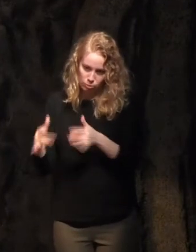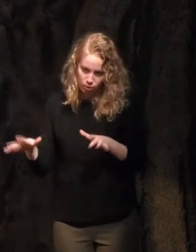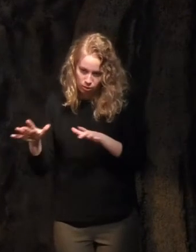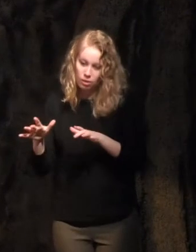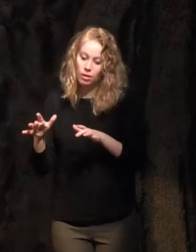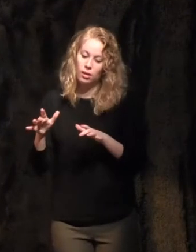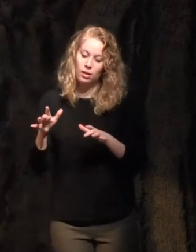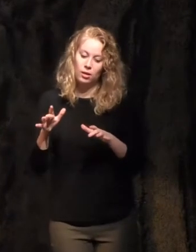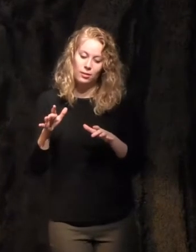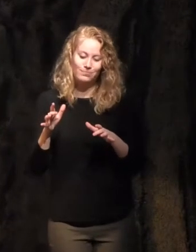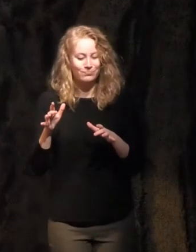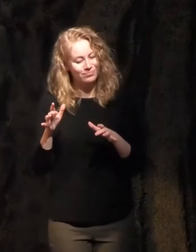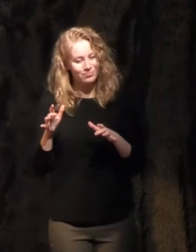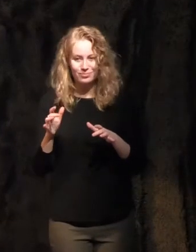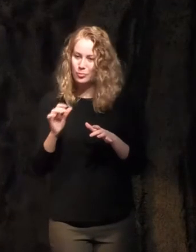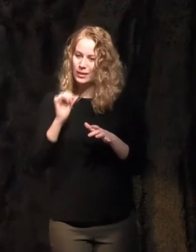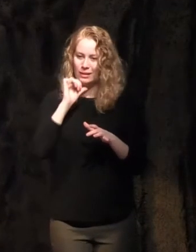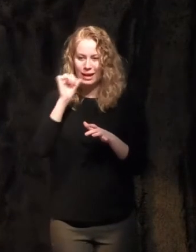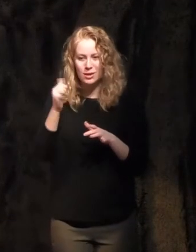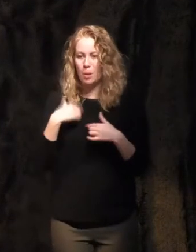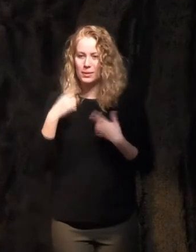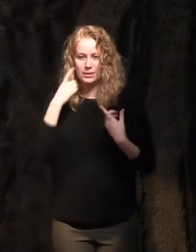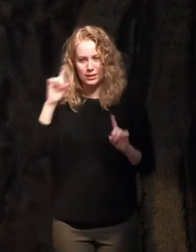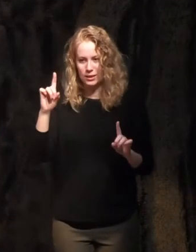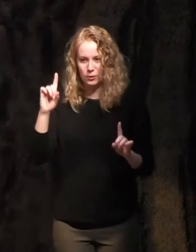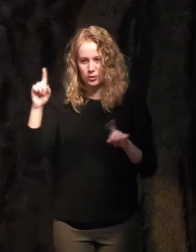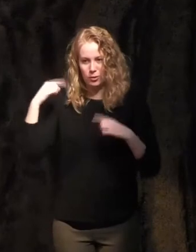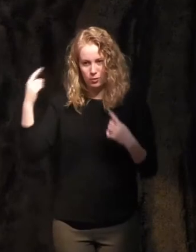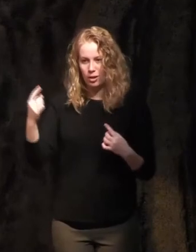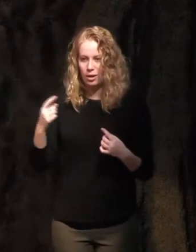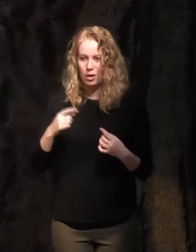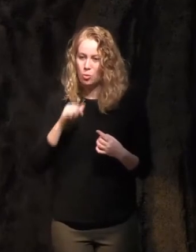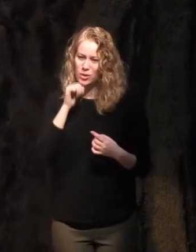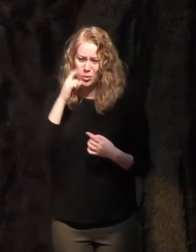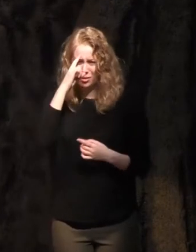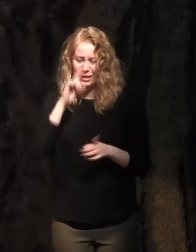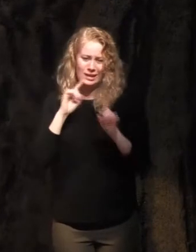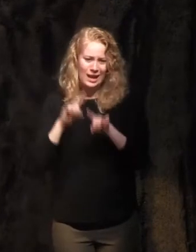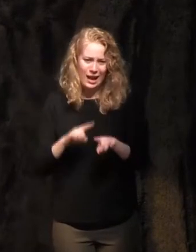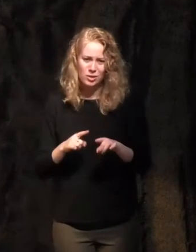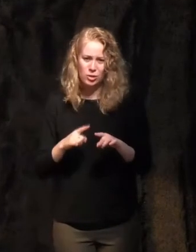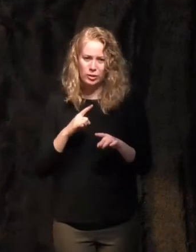has thus far not borne fruit. We do not believe the answer lies in adding more clauses